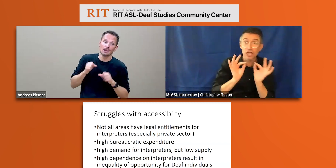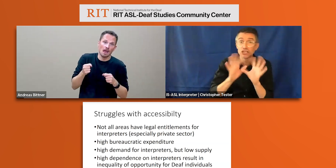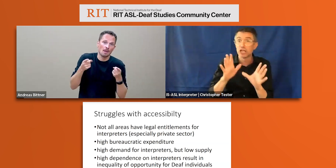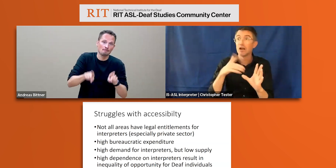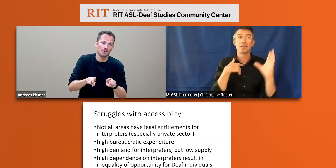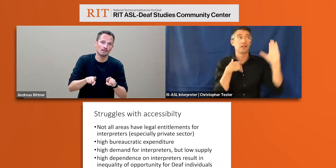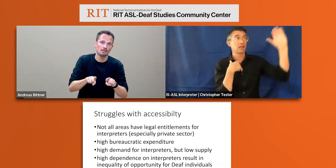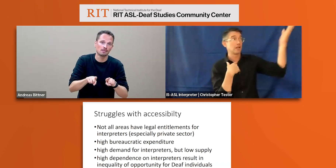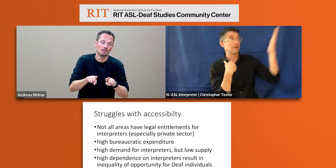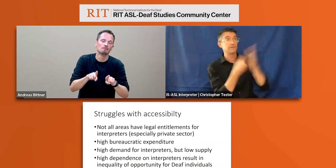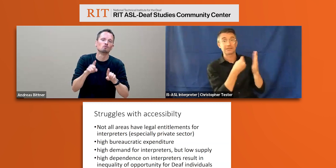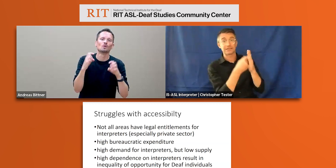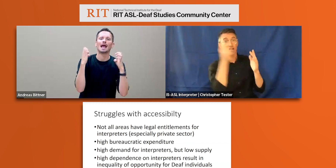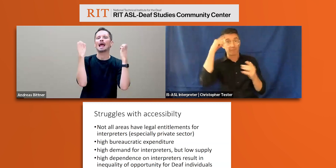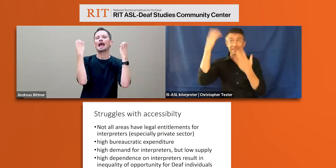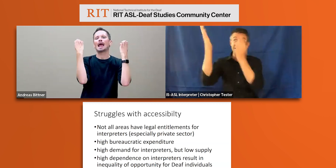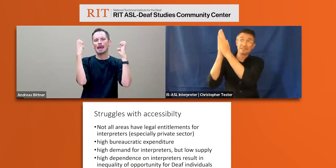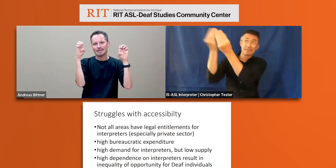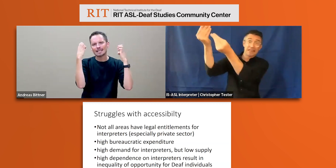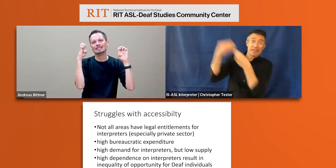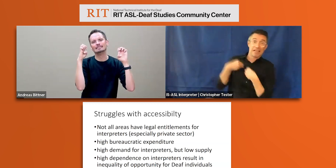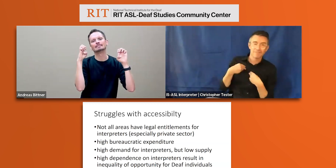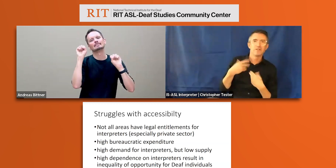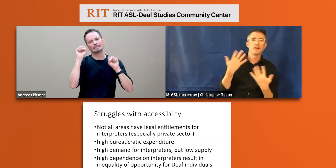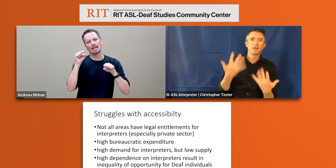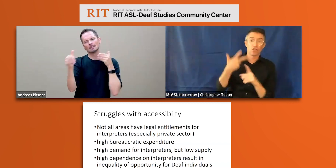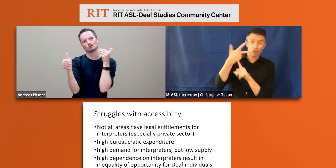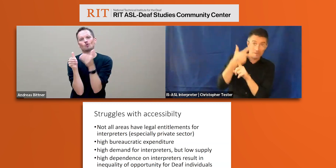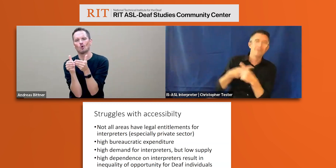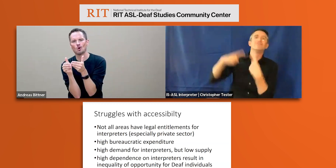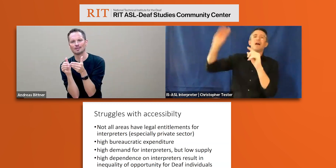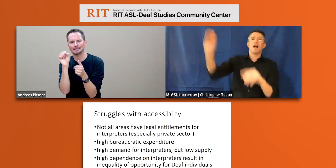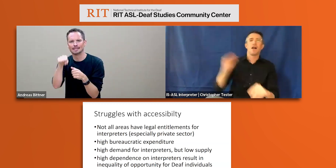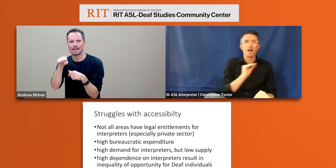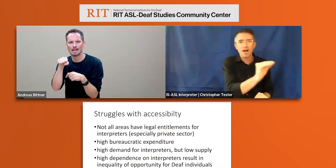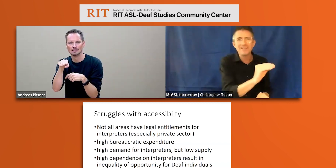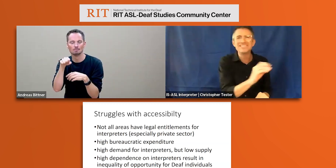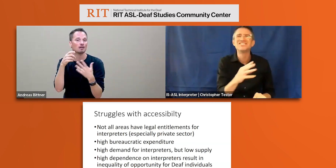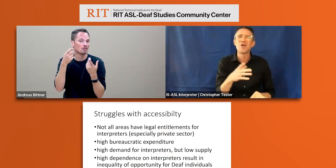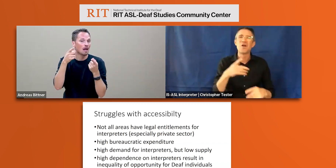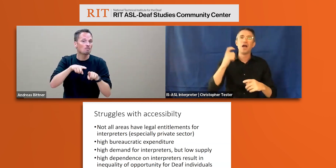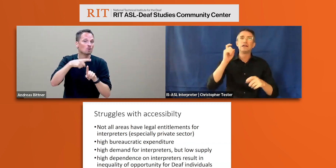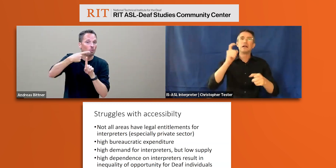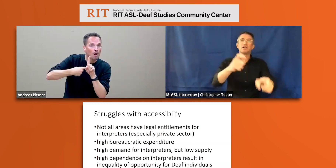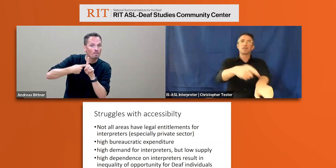but the request needs to come in about 3 months in advance